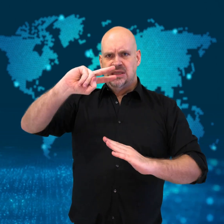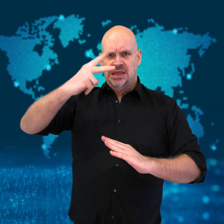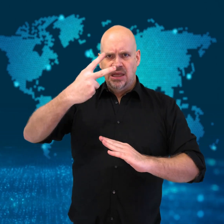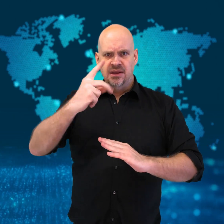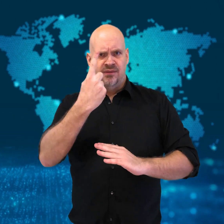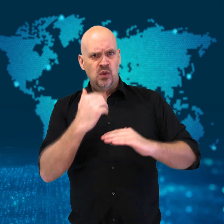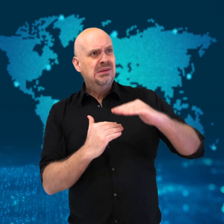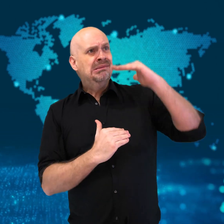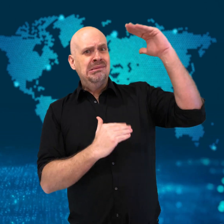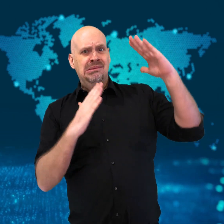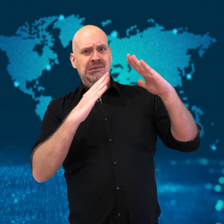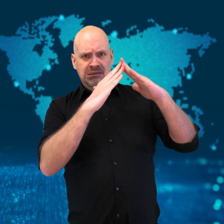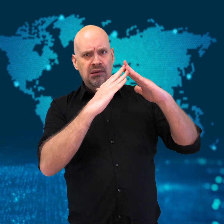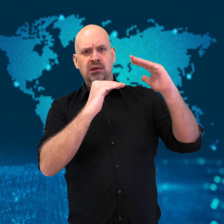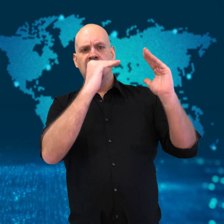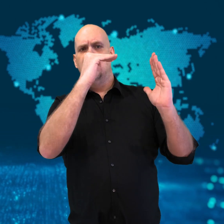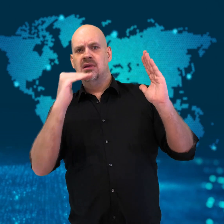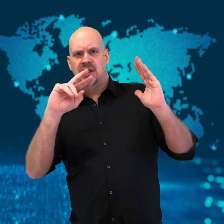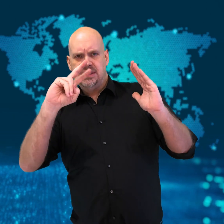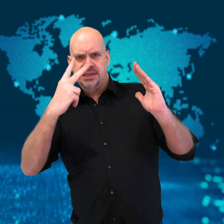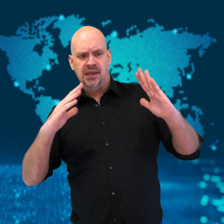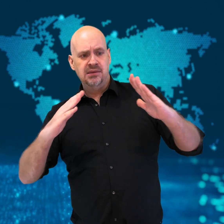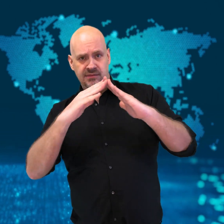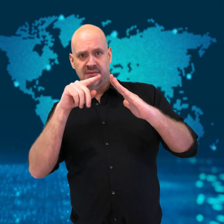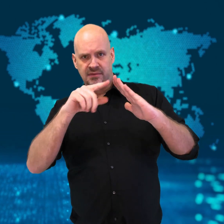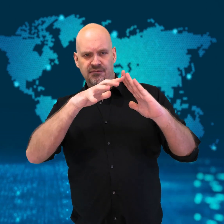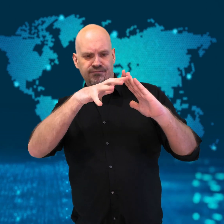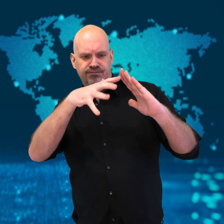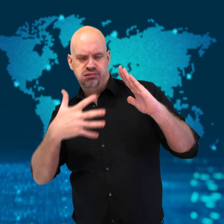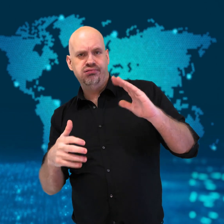India’s second highest peak.